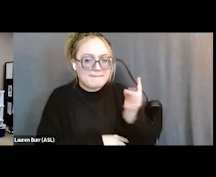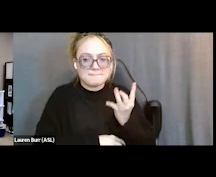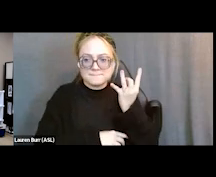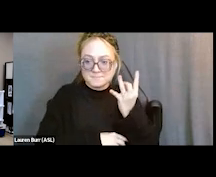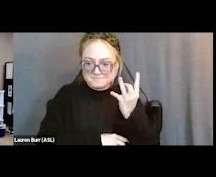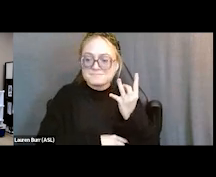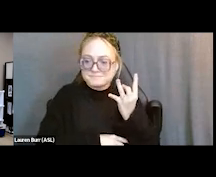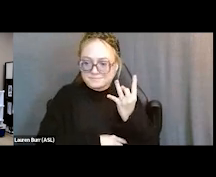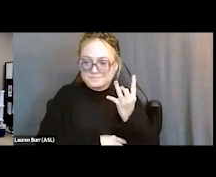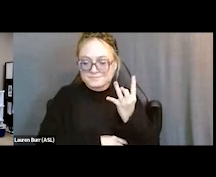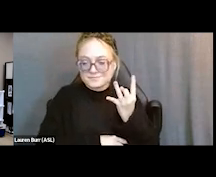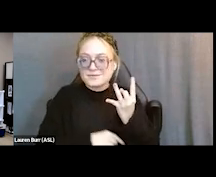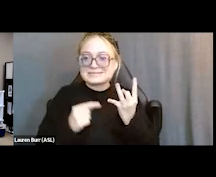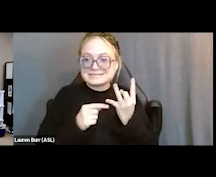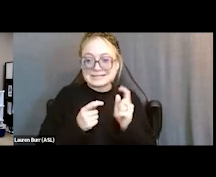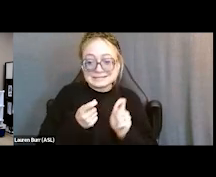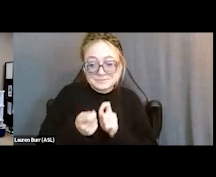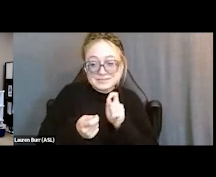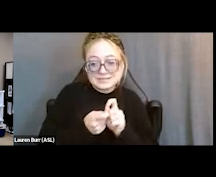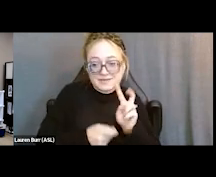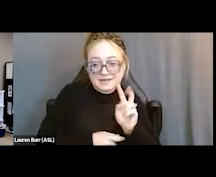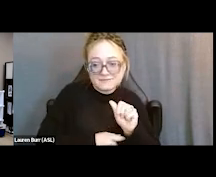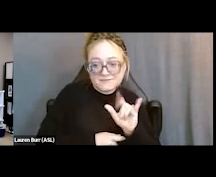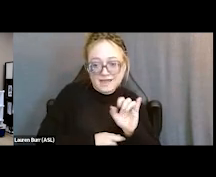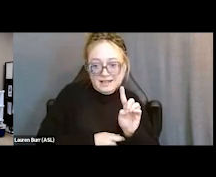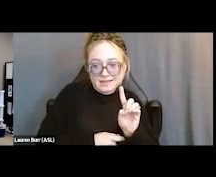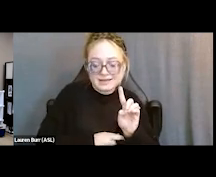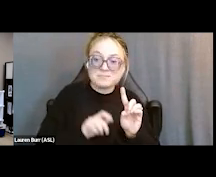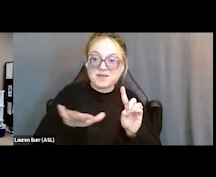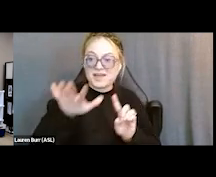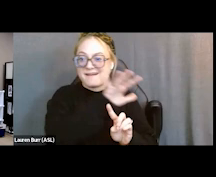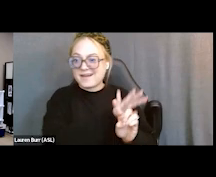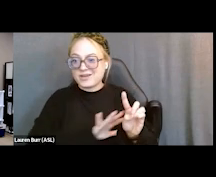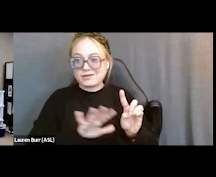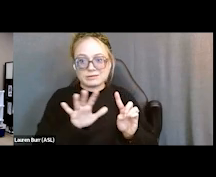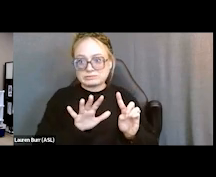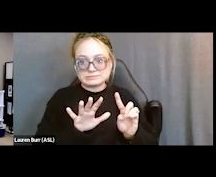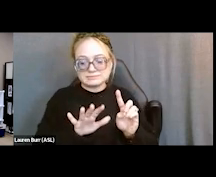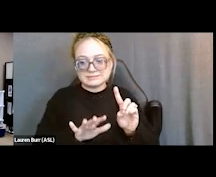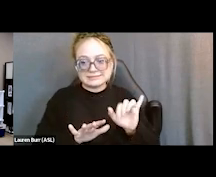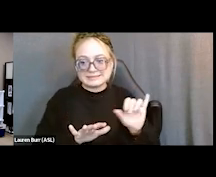to find what specifically is valid within what may otherwise be a very dysfunctional response.